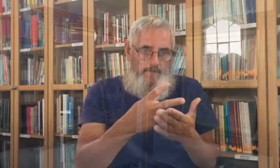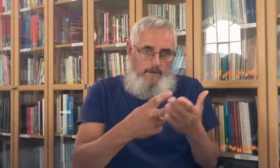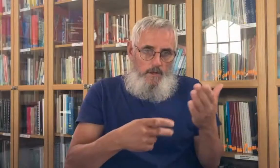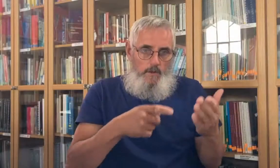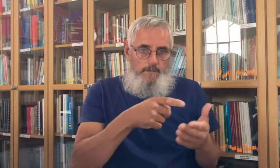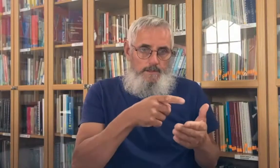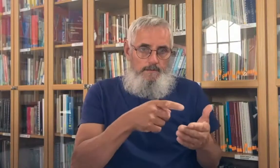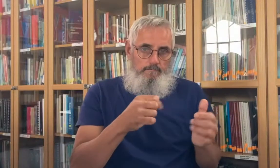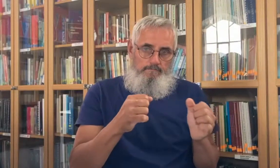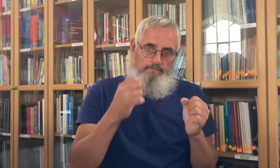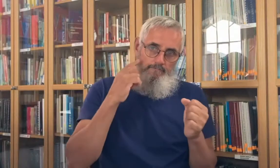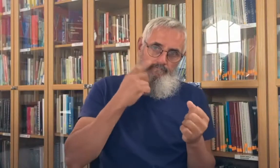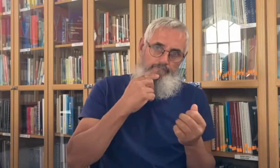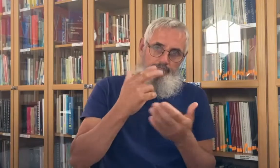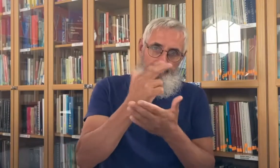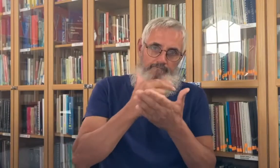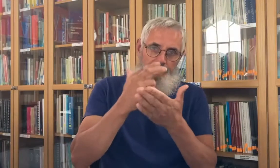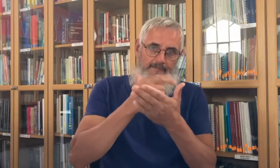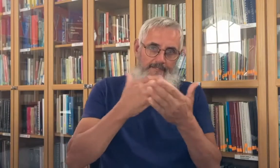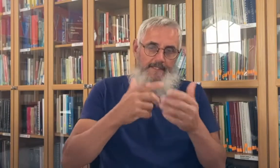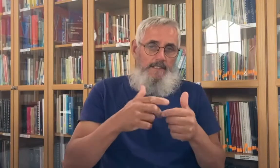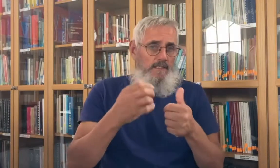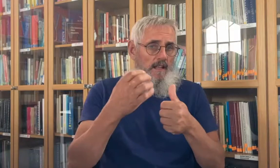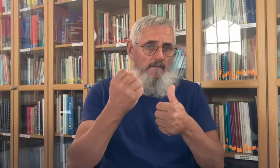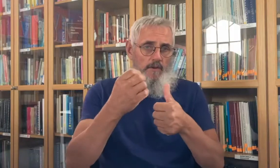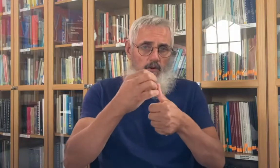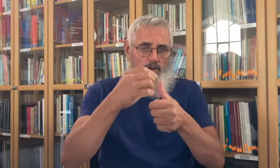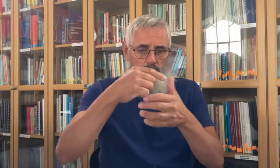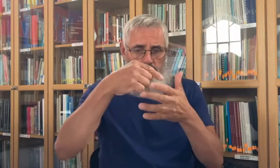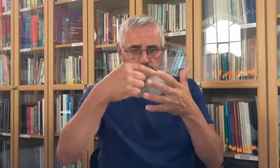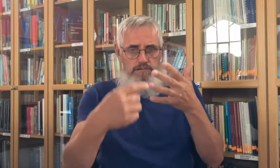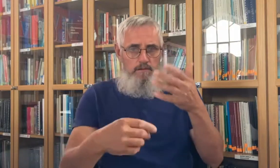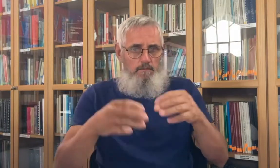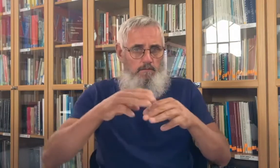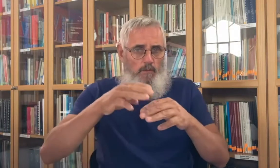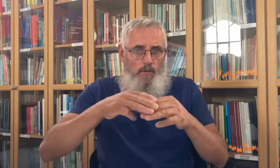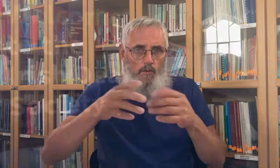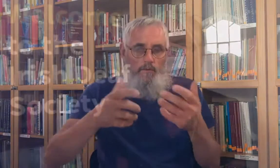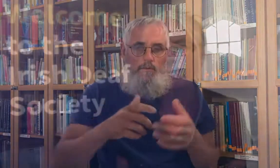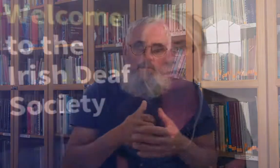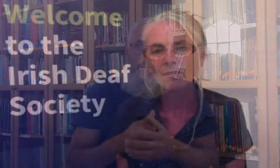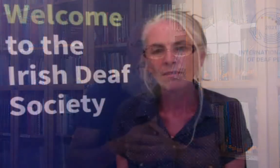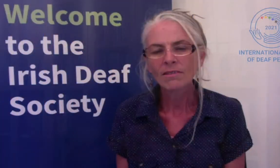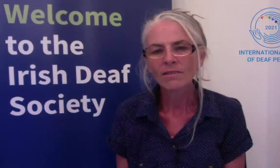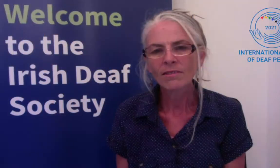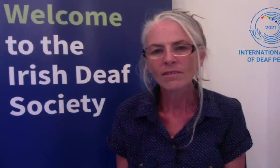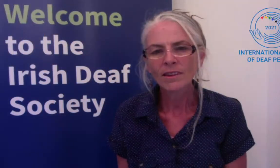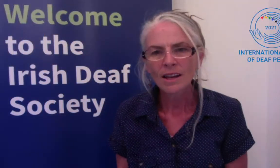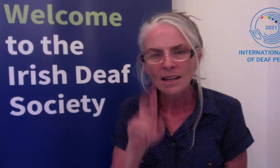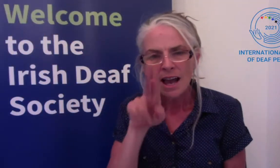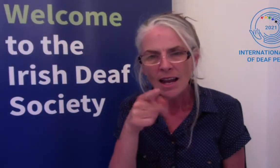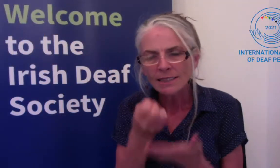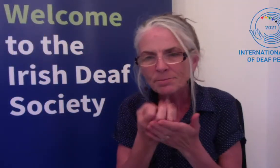It's really valuable to see this and lots more work by Deaf artists displayed here. ORLA: Liam,